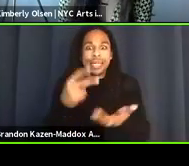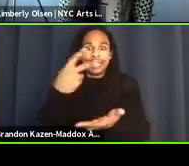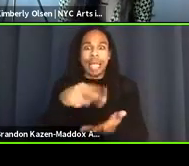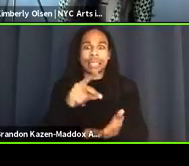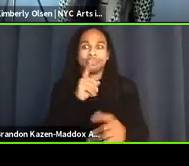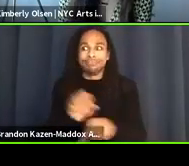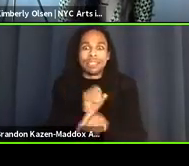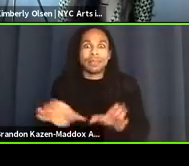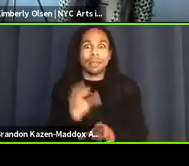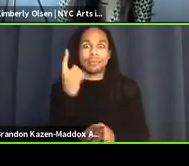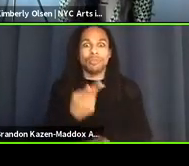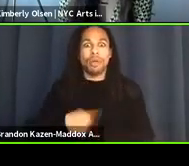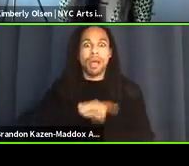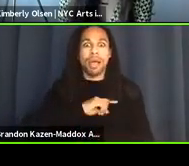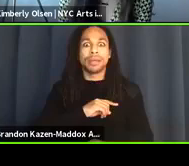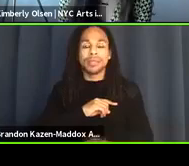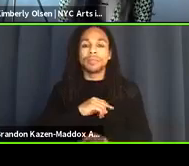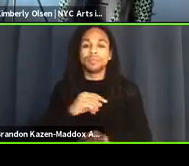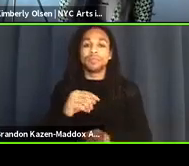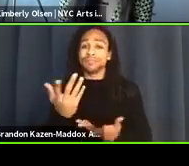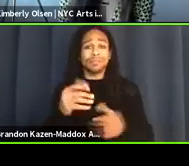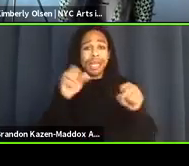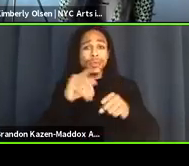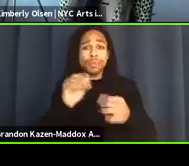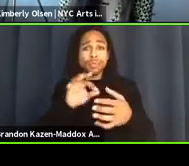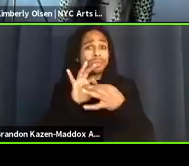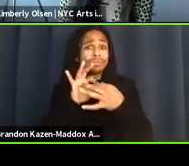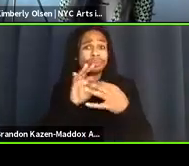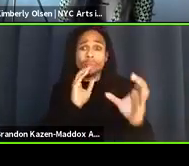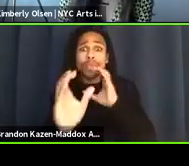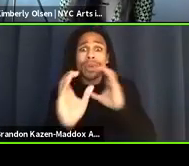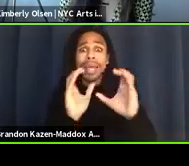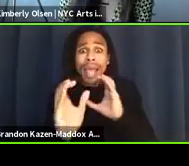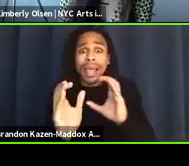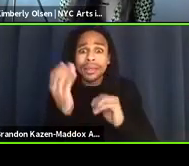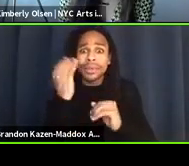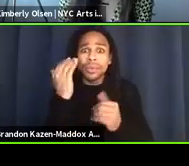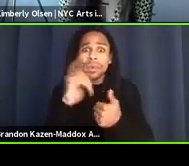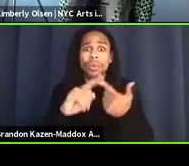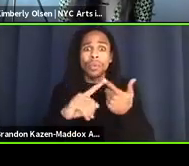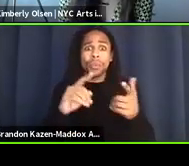born because of that little nugget of why it is that we dance and then Ana Nery was